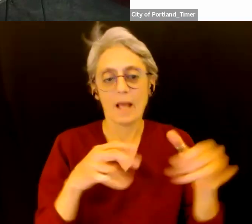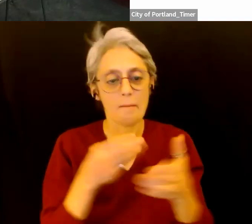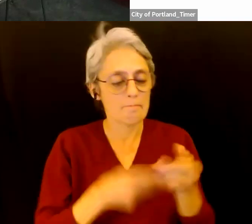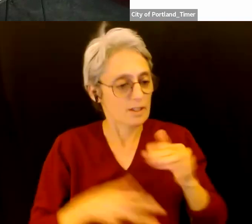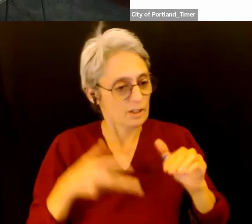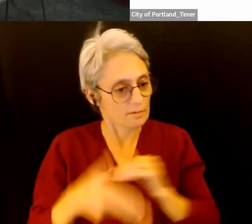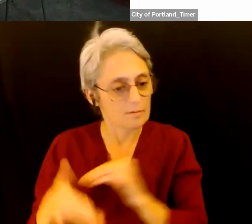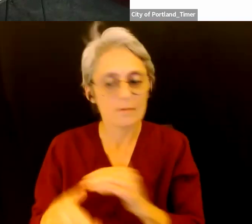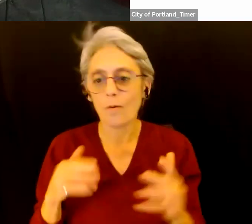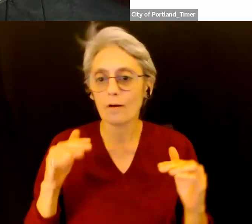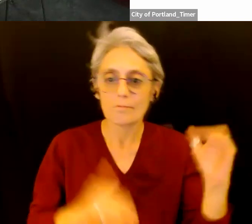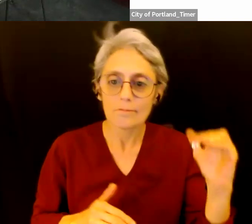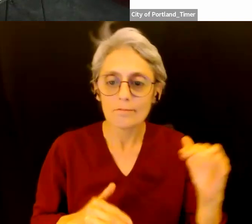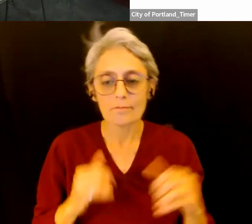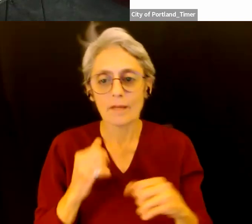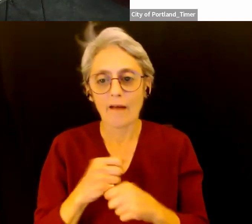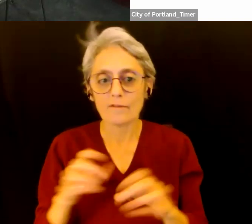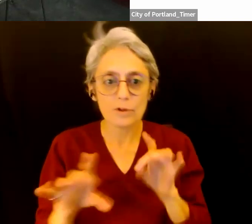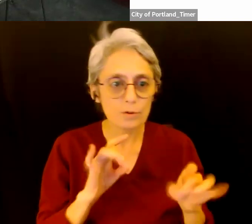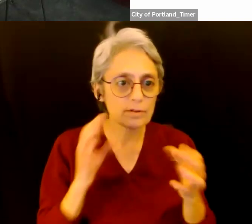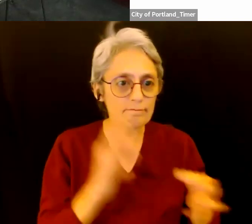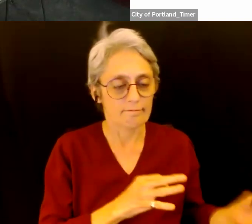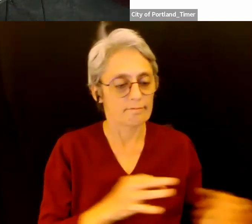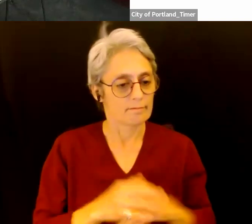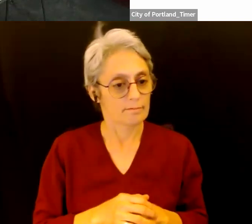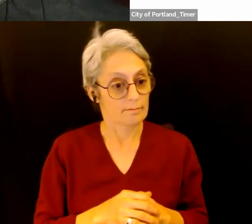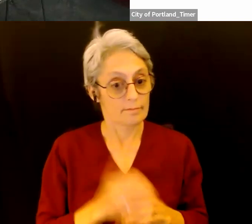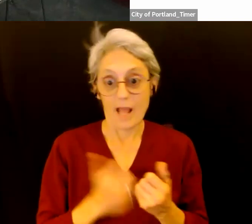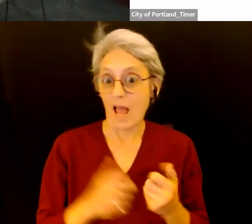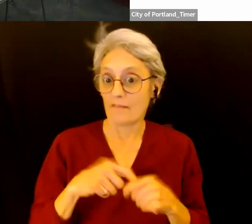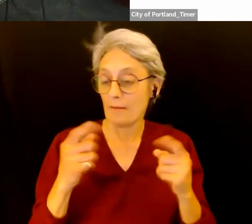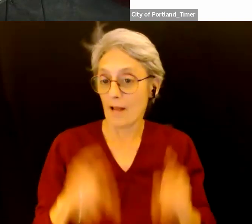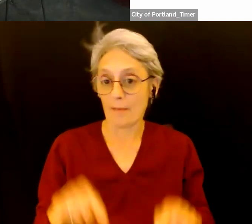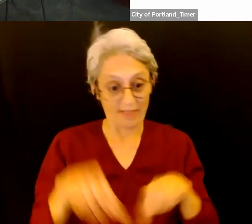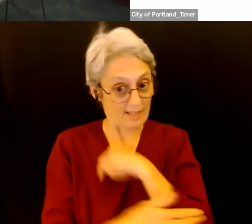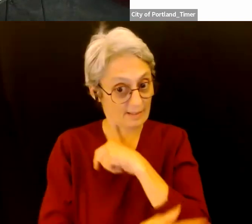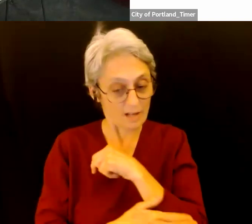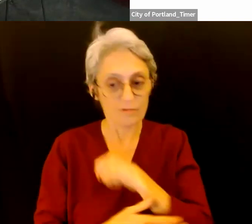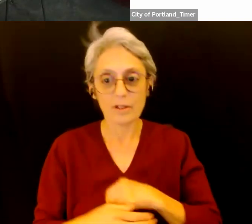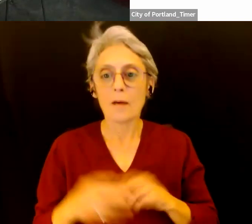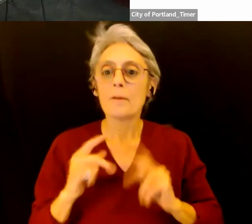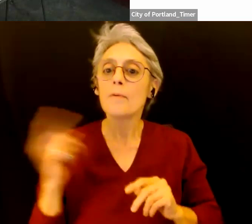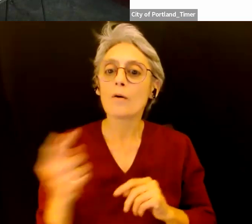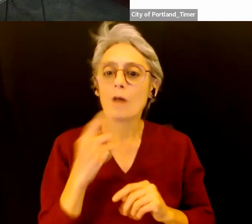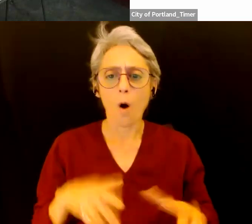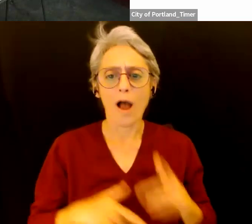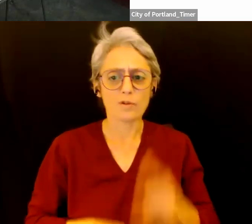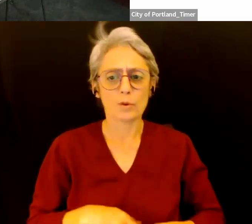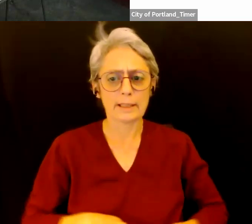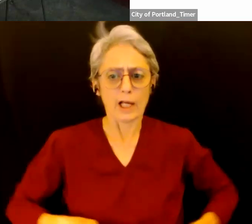And every time this happens in this country, it's always said, oh, you have to tighten your belt. You have to tighten your belt.